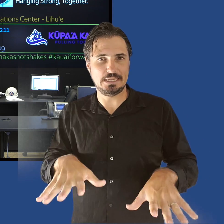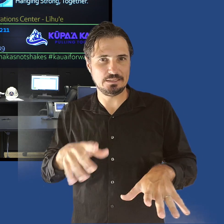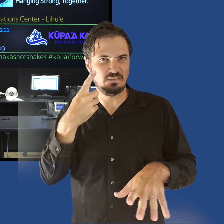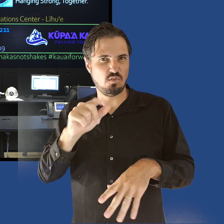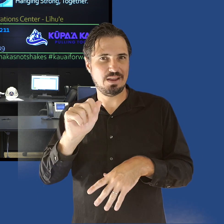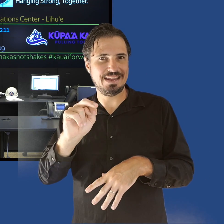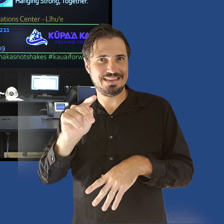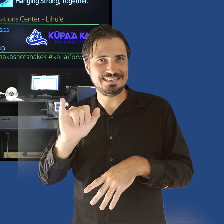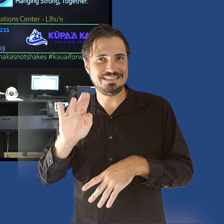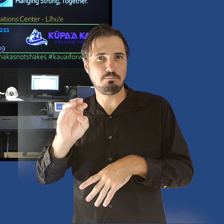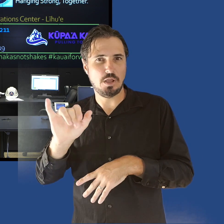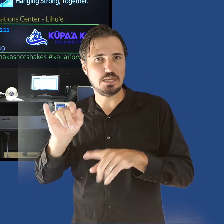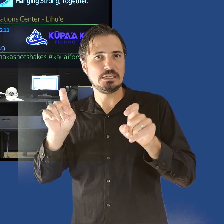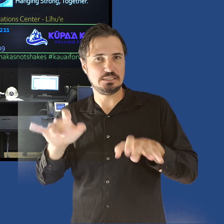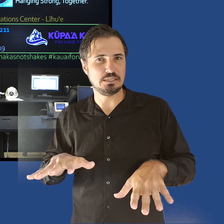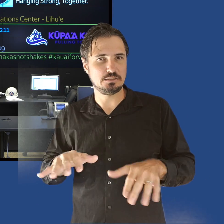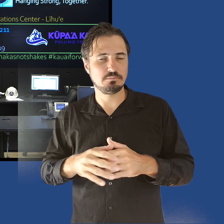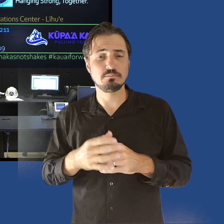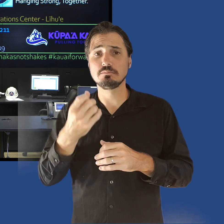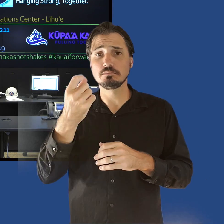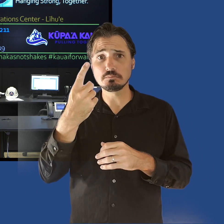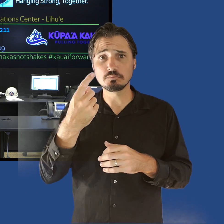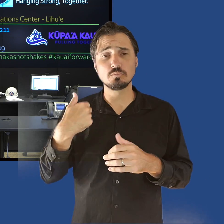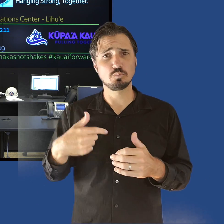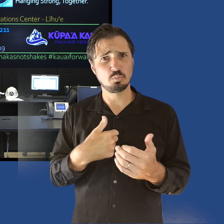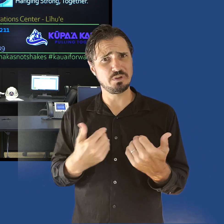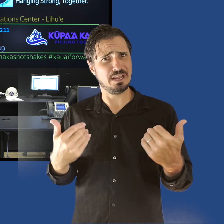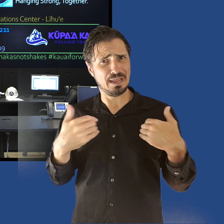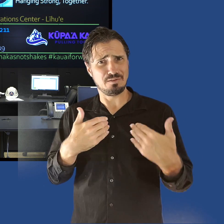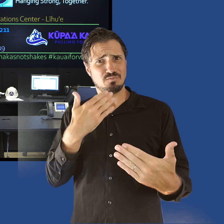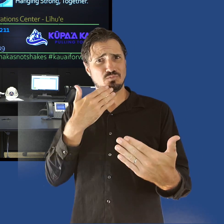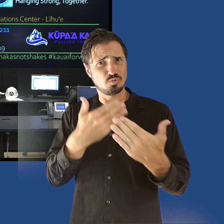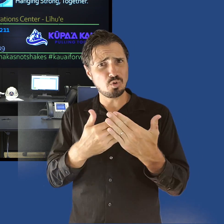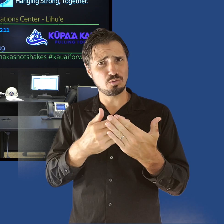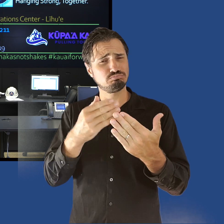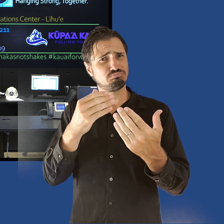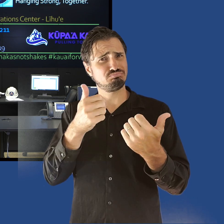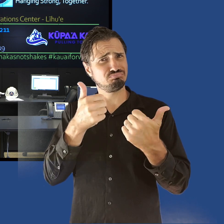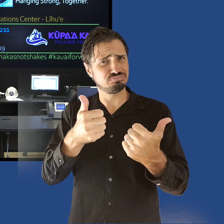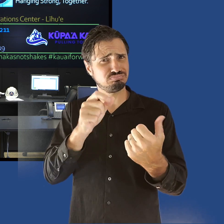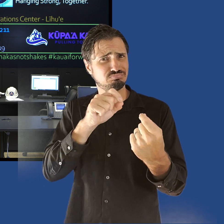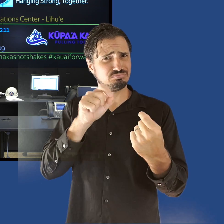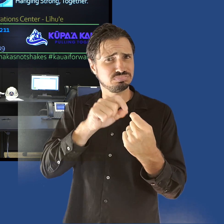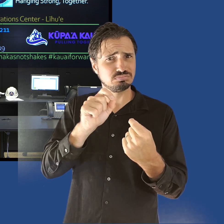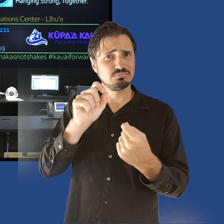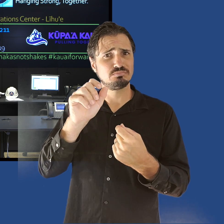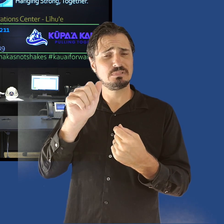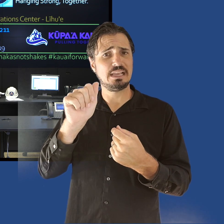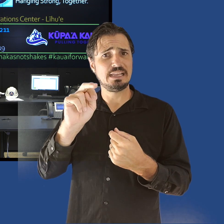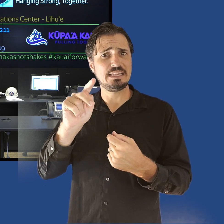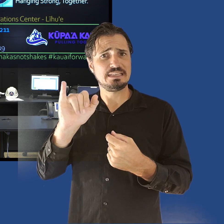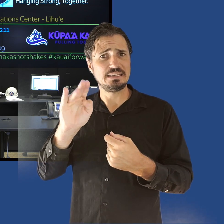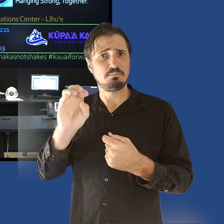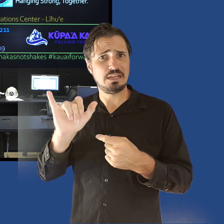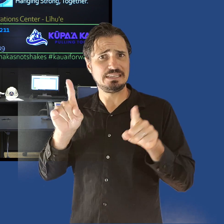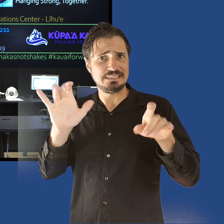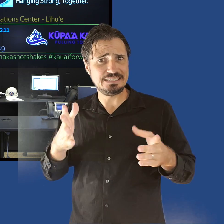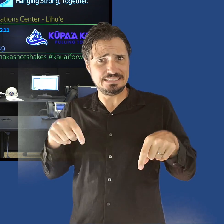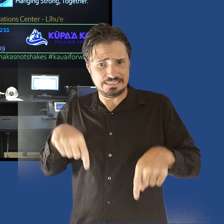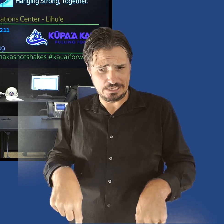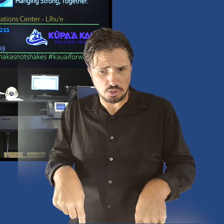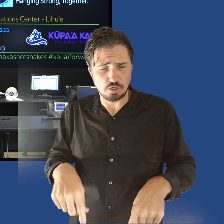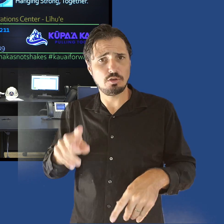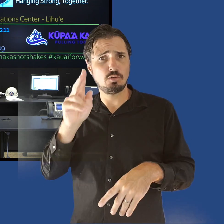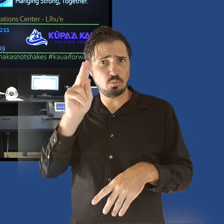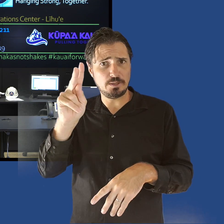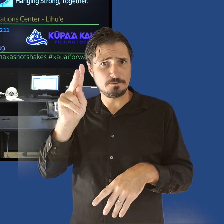So, as you can see, good, accurate antibody testing is currently - and has been - available right here at home.